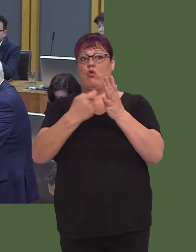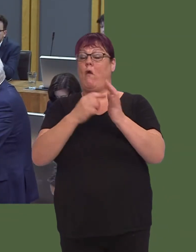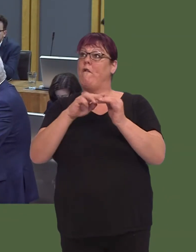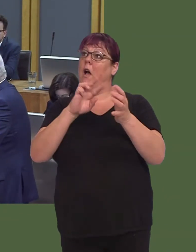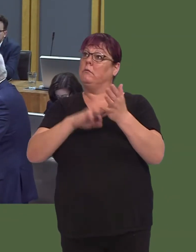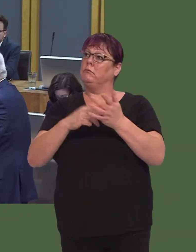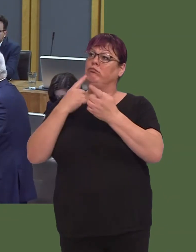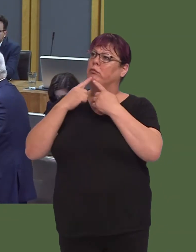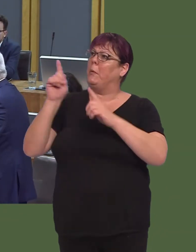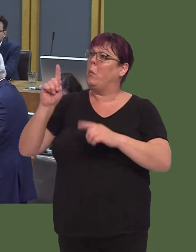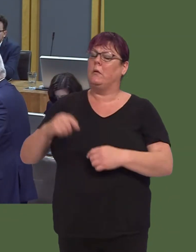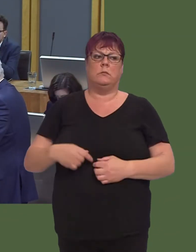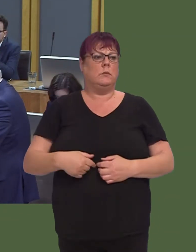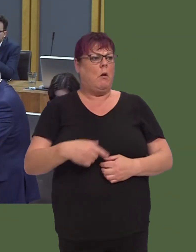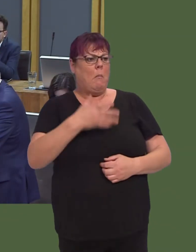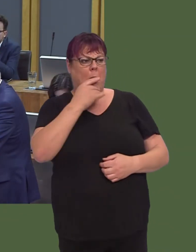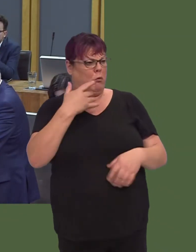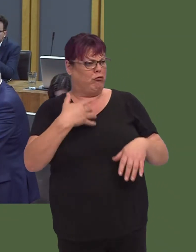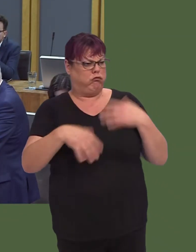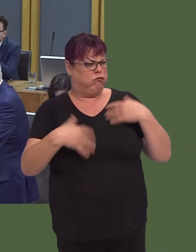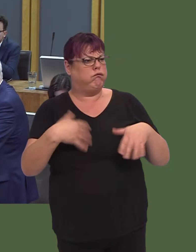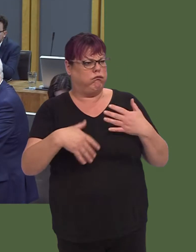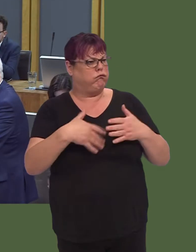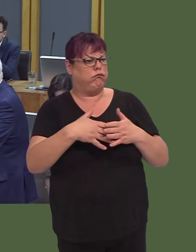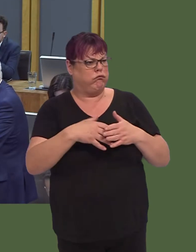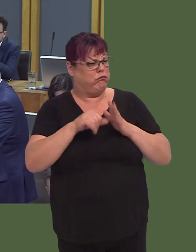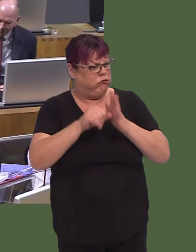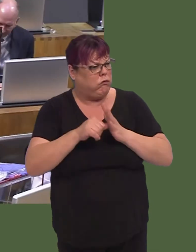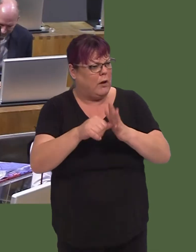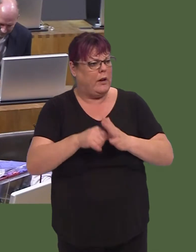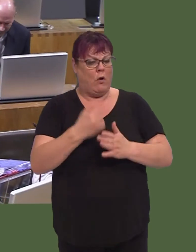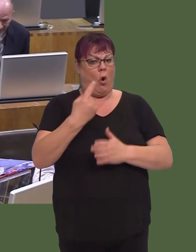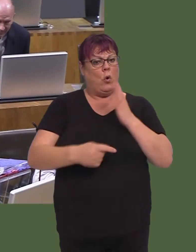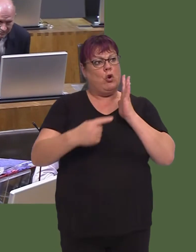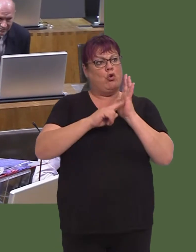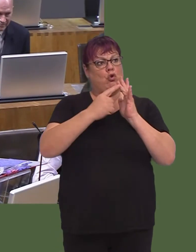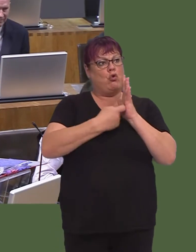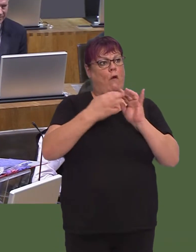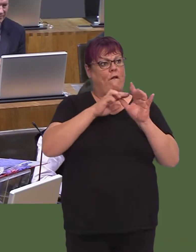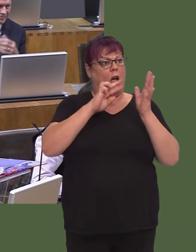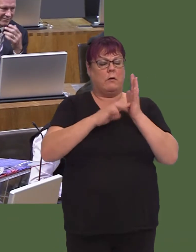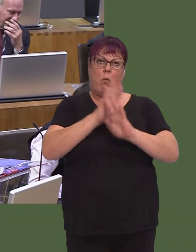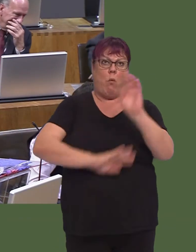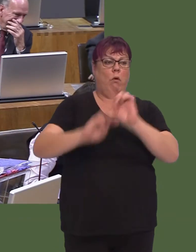not just in Torfaen but elsewhere, because of the complexities of universal credit.